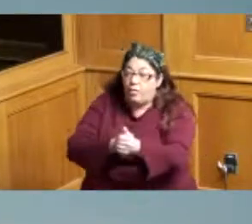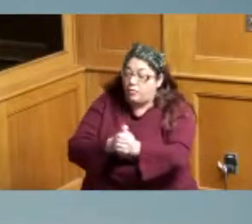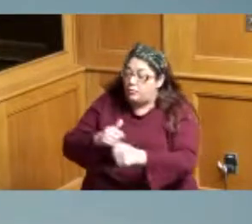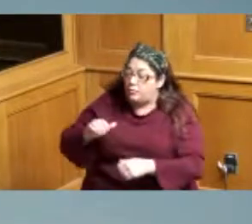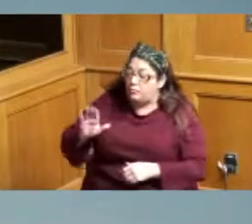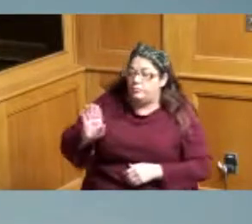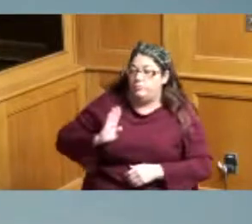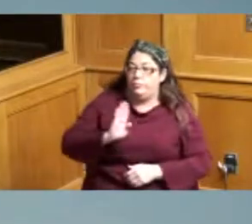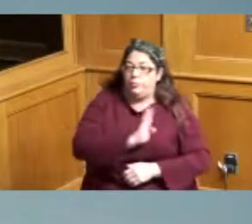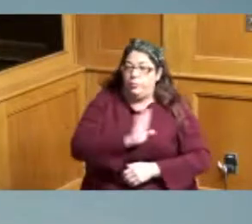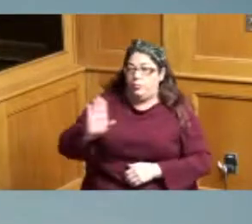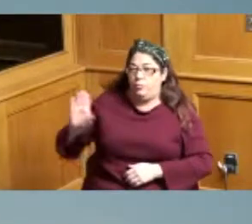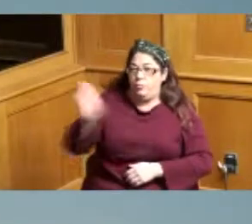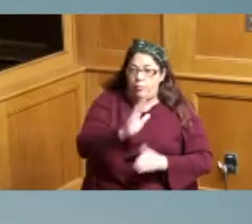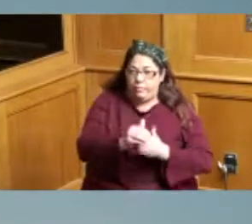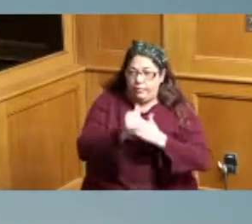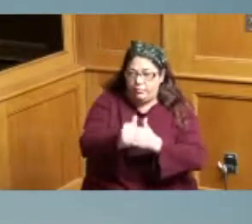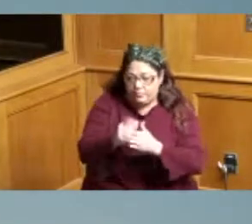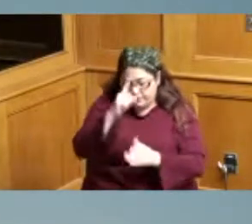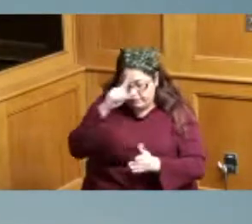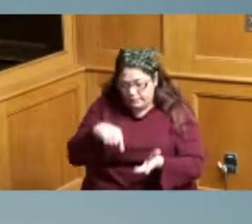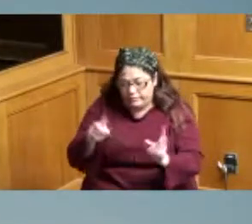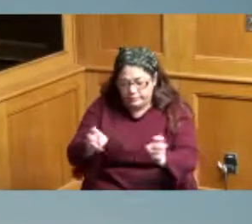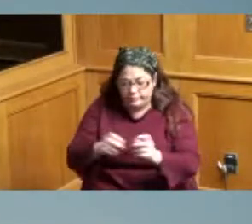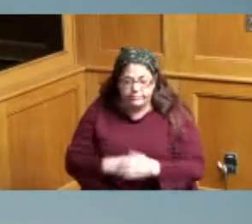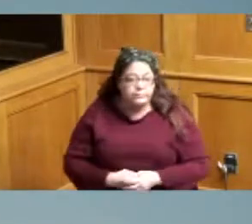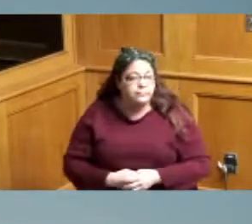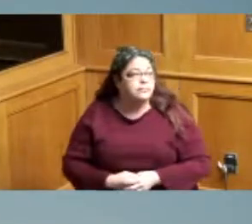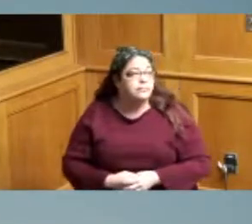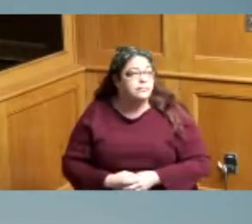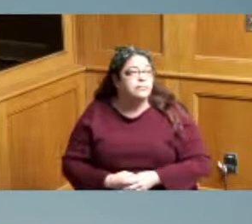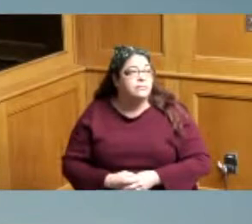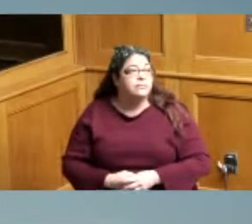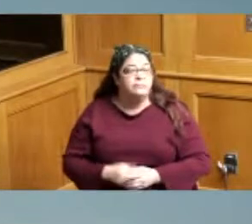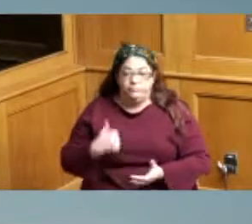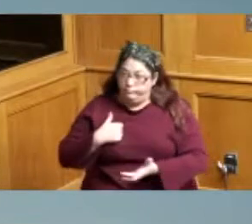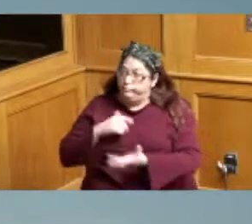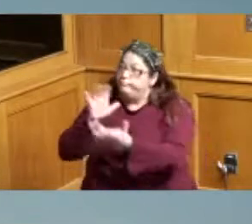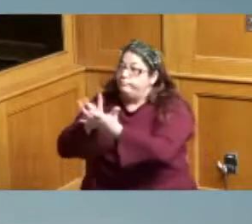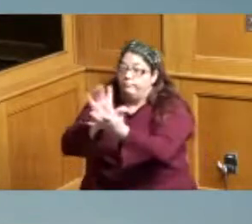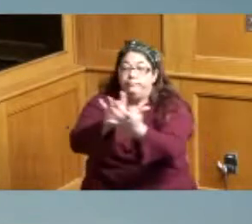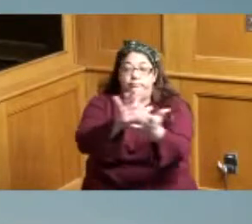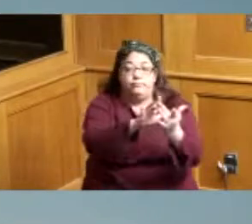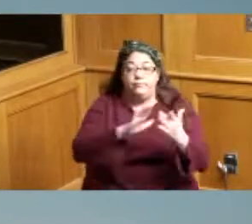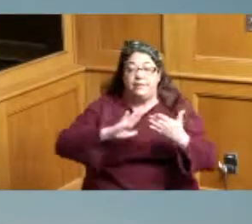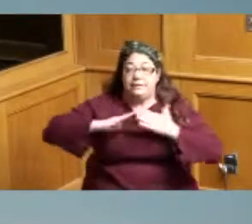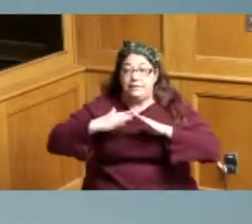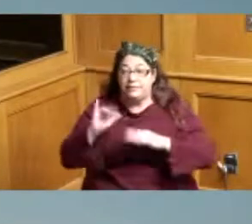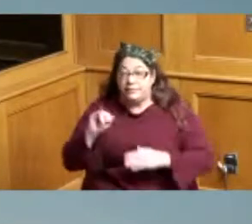board direction on this so I've been in touch with our our partners from the city of Cincinnati to